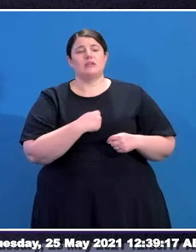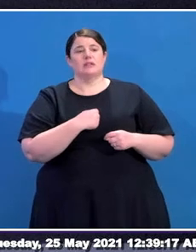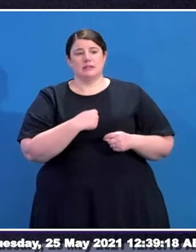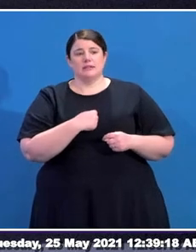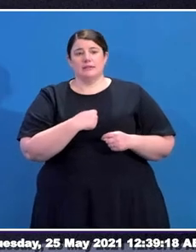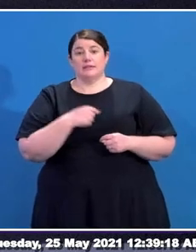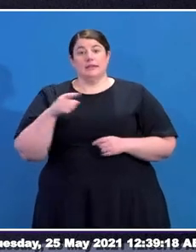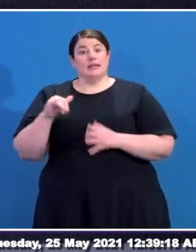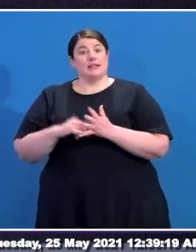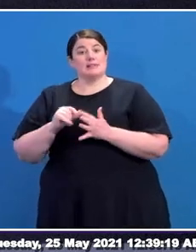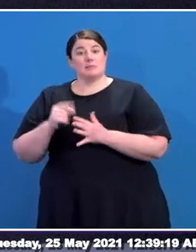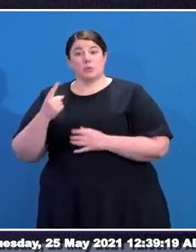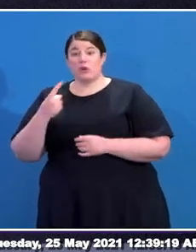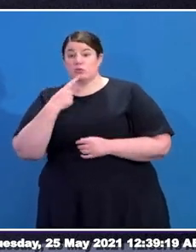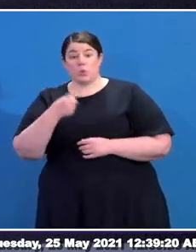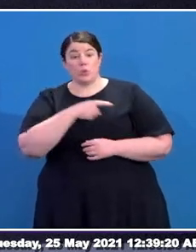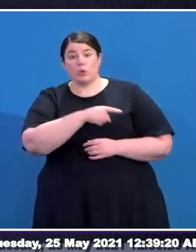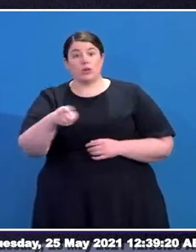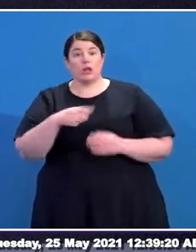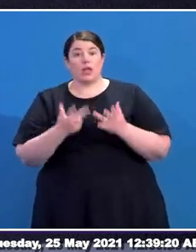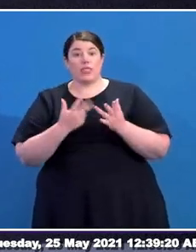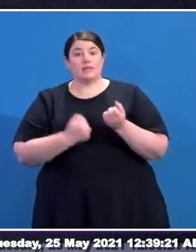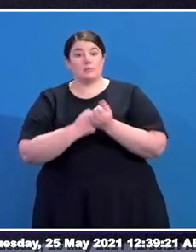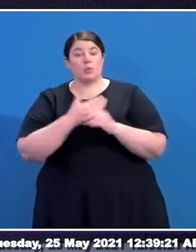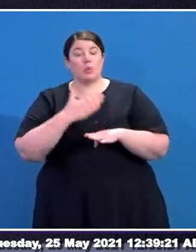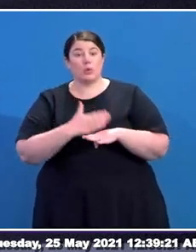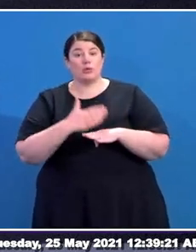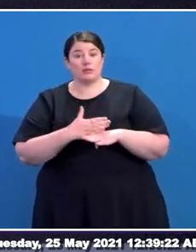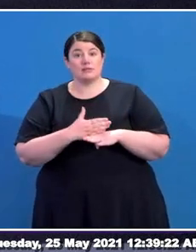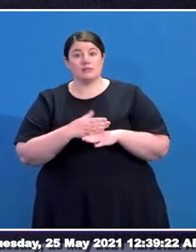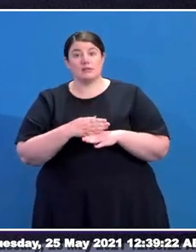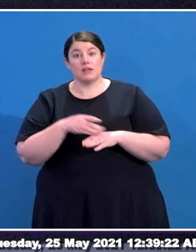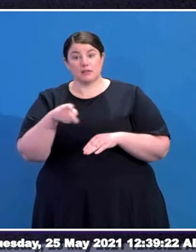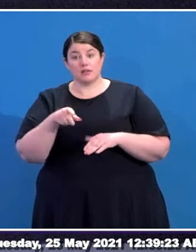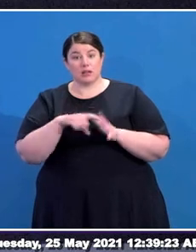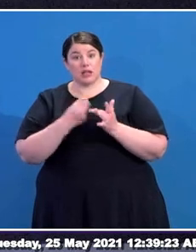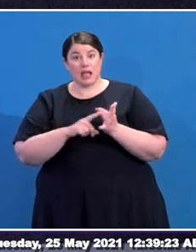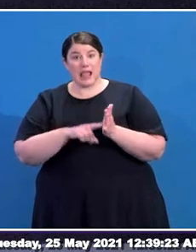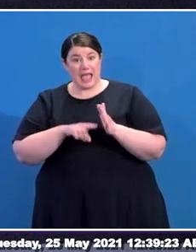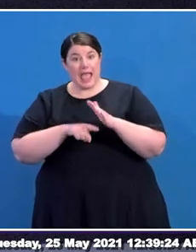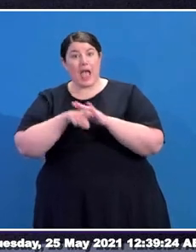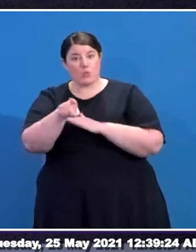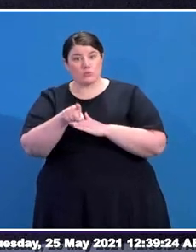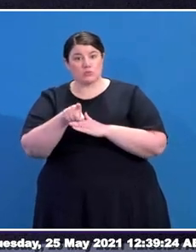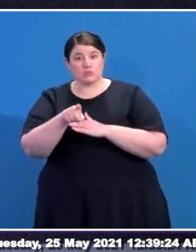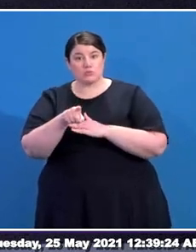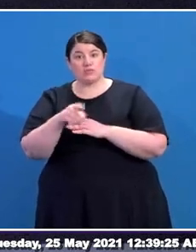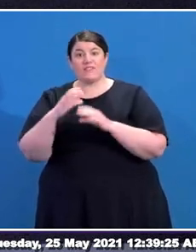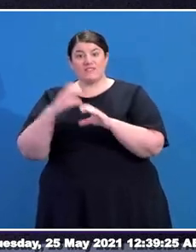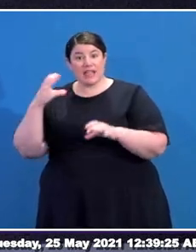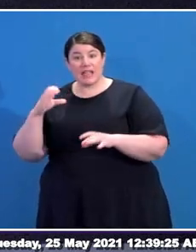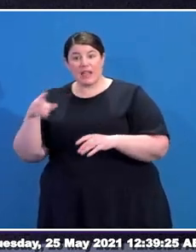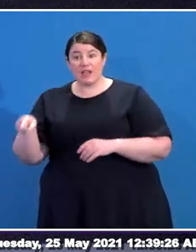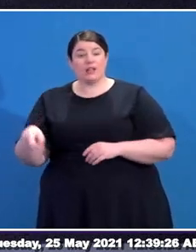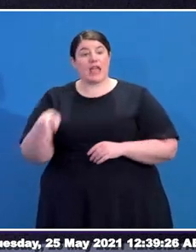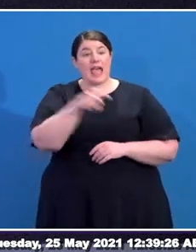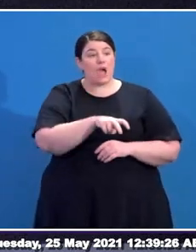carers to take Carl out, get him out of the van, take a picture of Carl